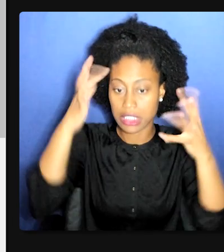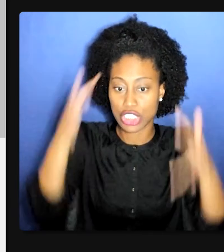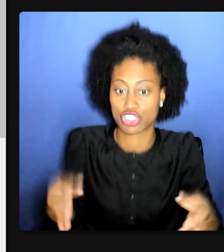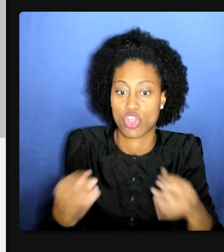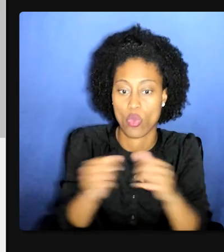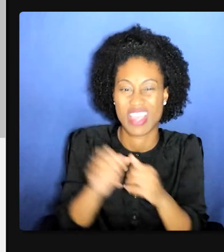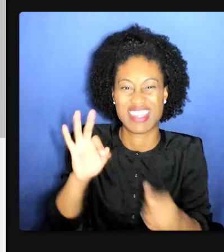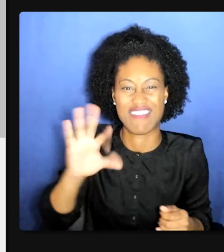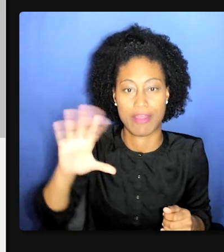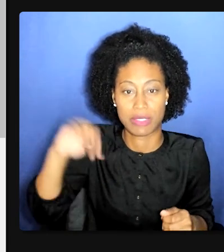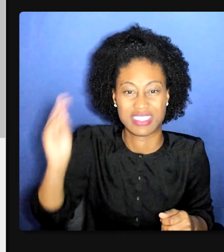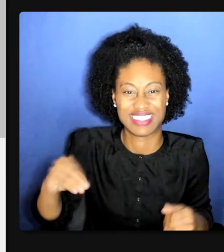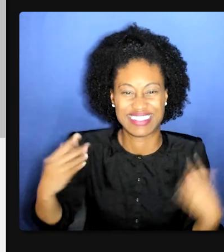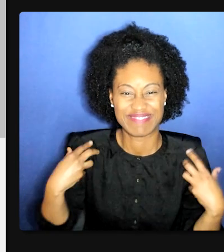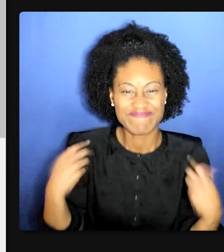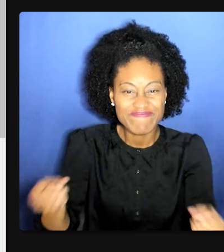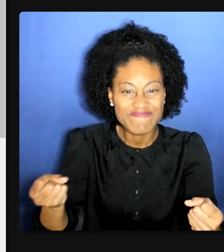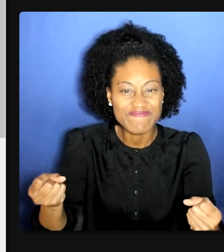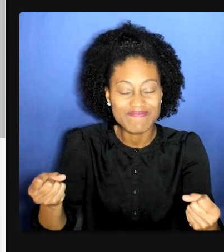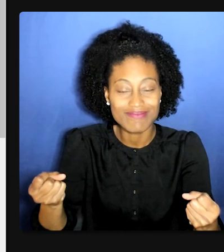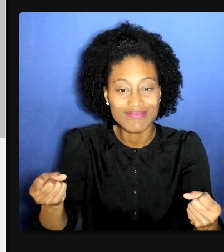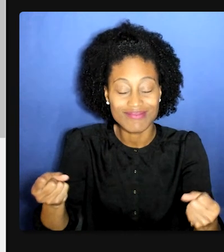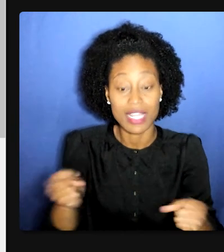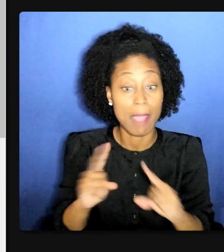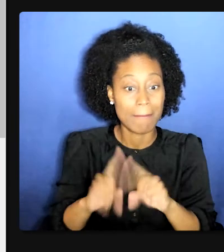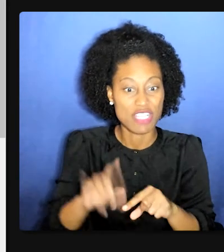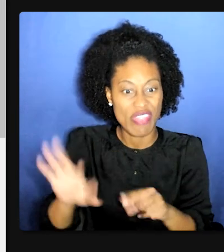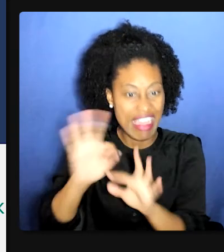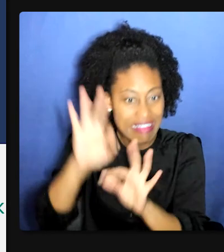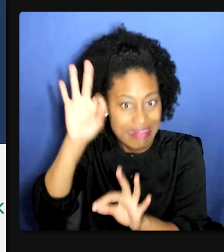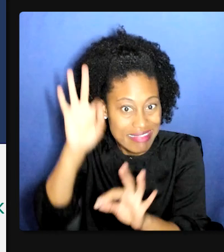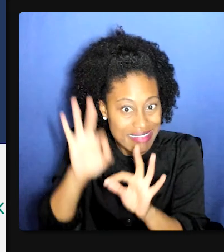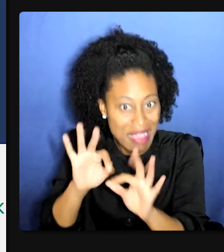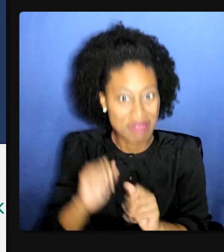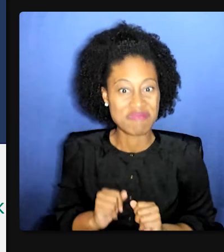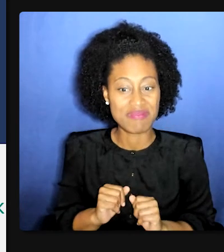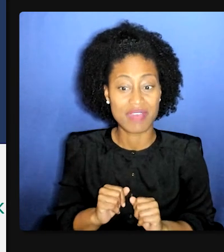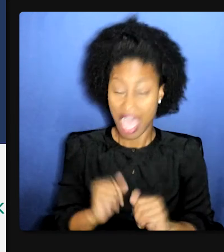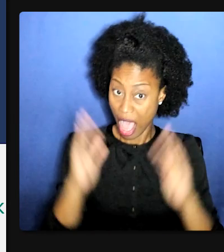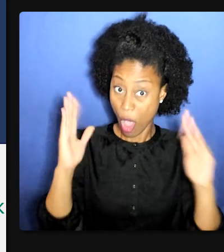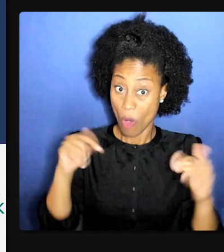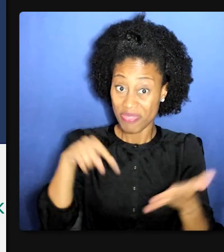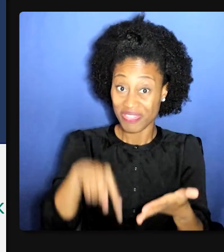with a 95% confidence into it. So I hope that demo helped you understand